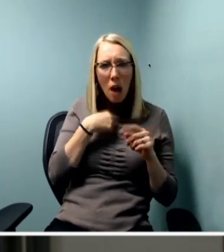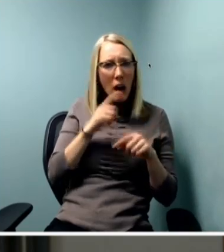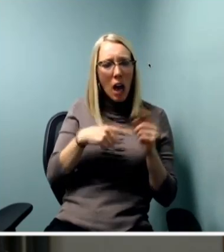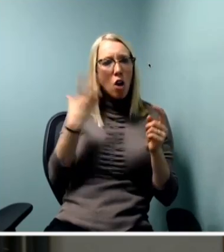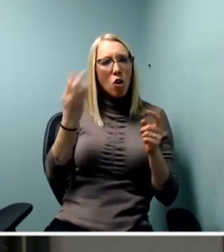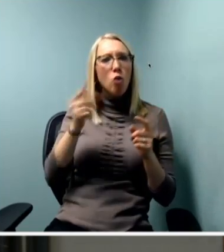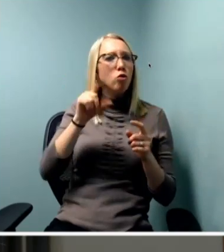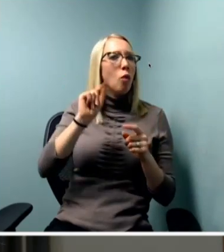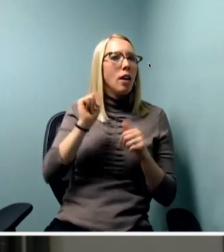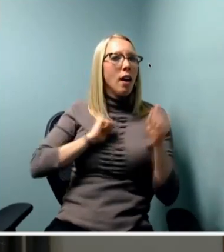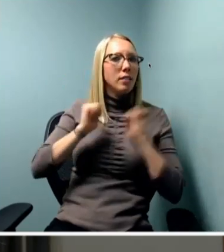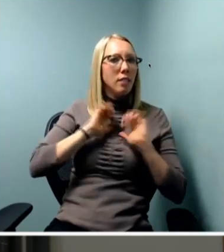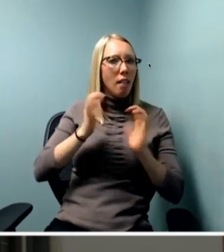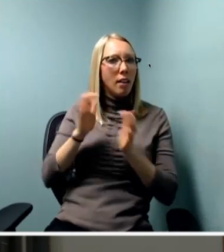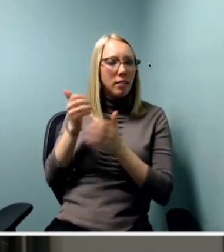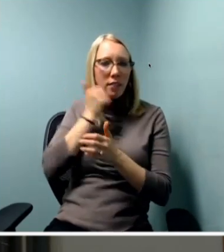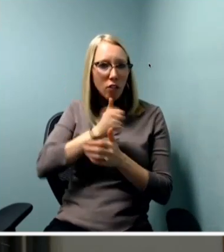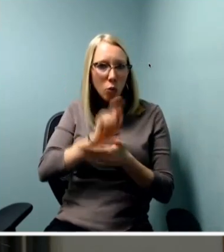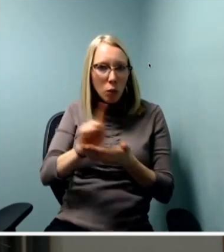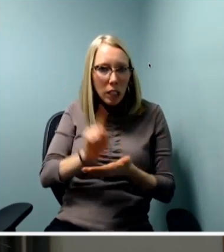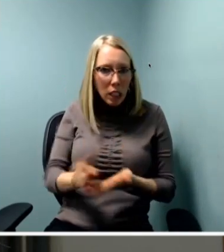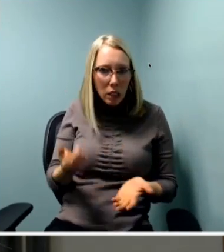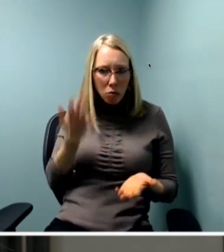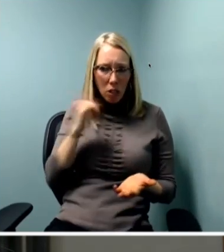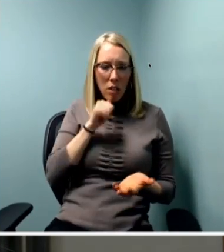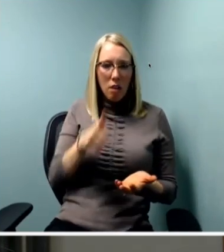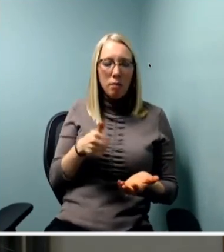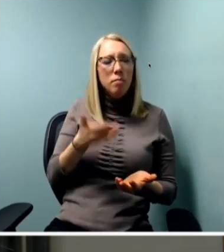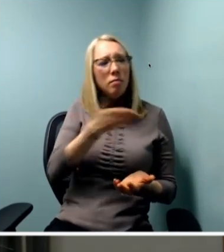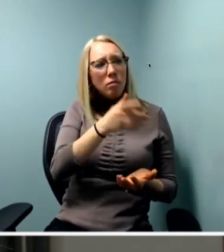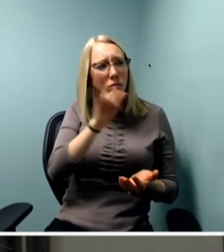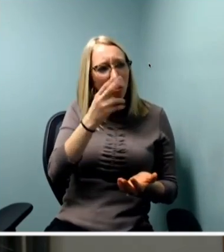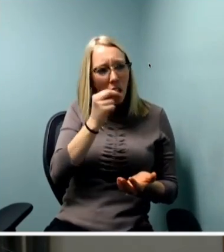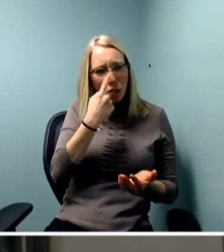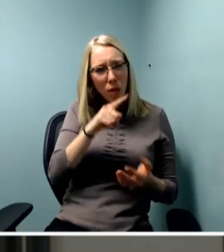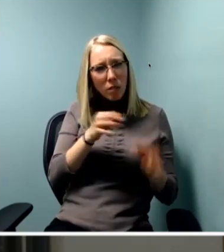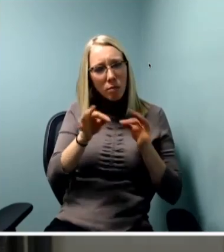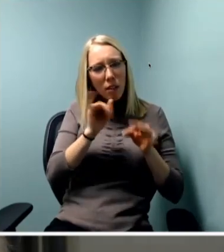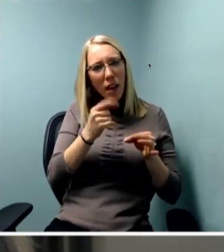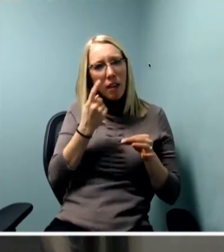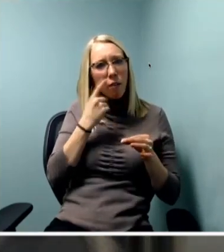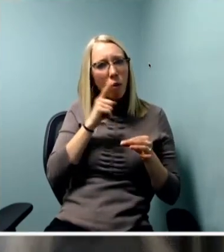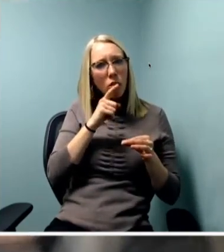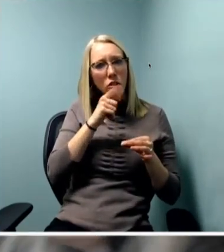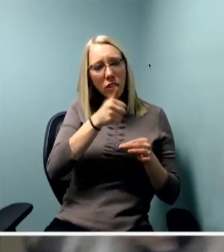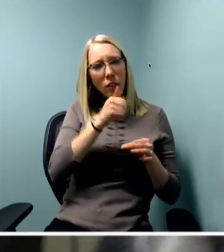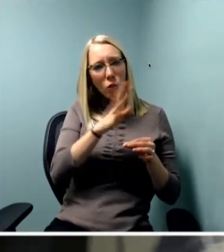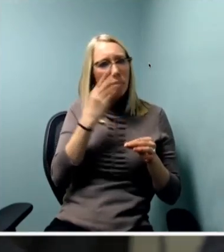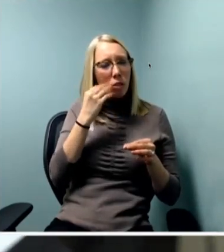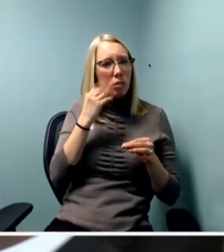John, could you talk a little bit about that? I know it comes up for you a lot. Well when I went to that conference in Los Angeles